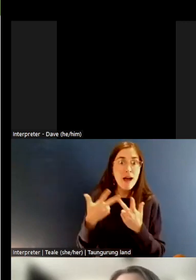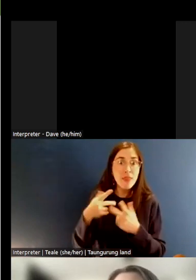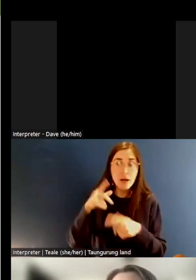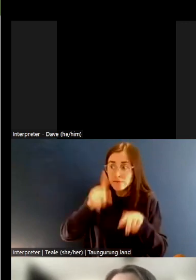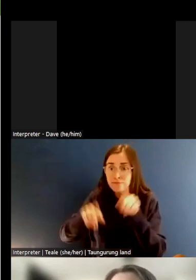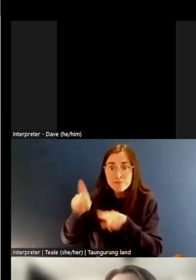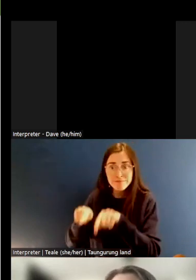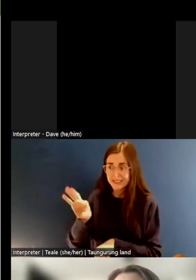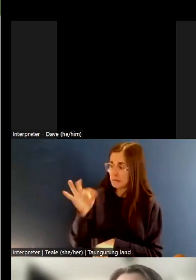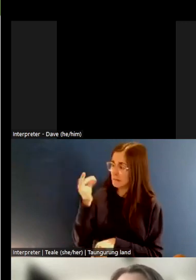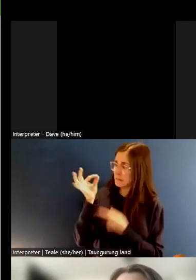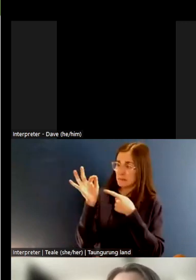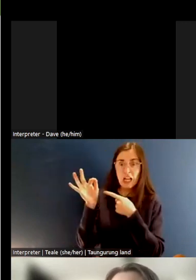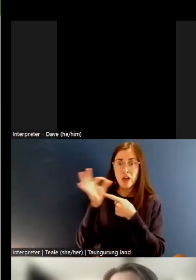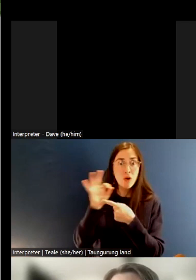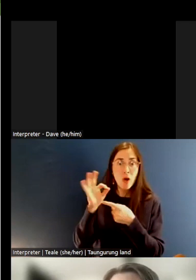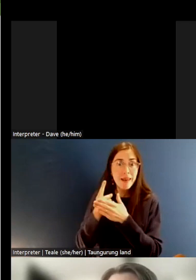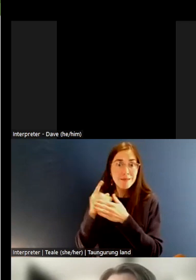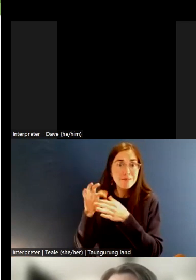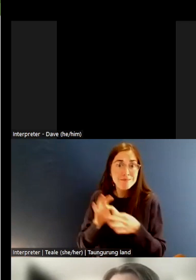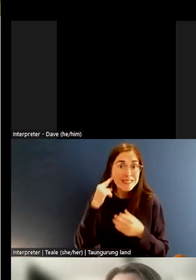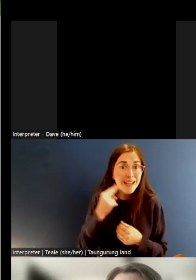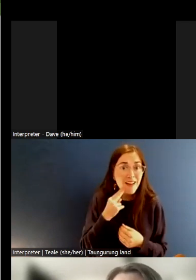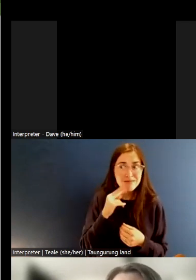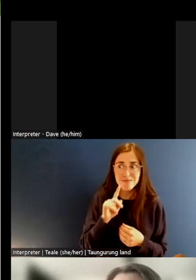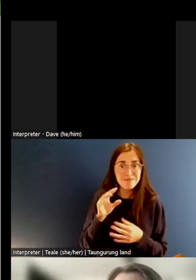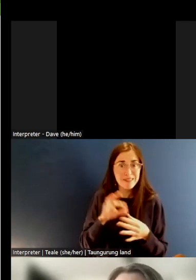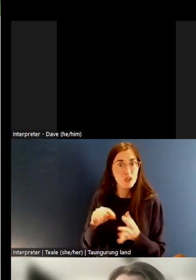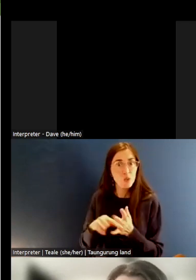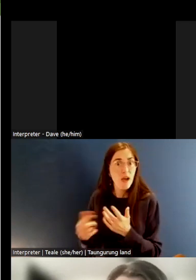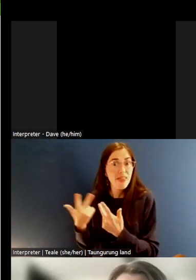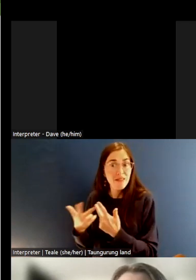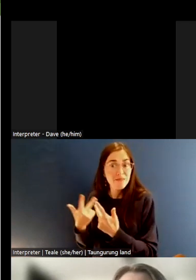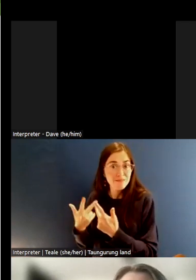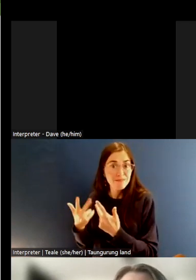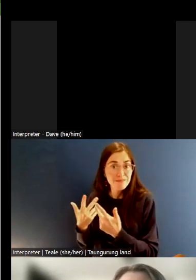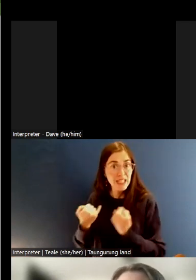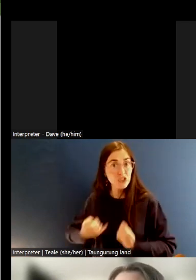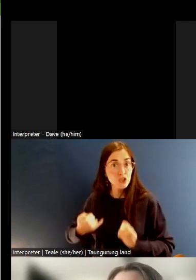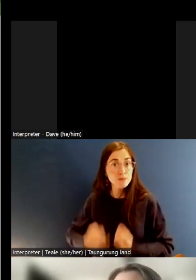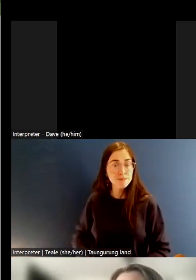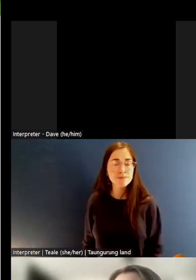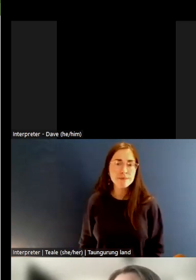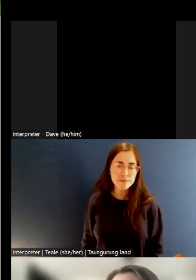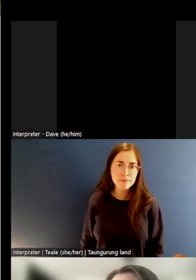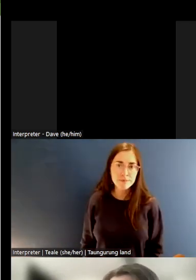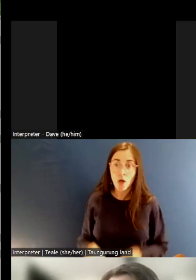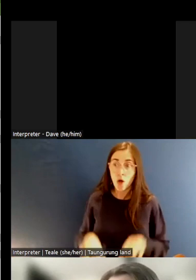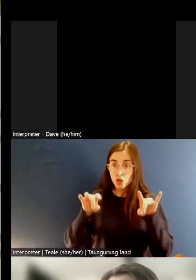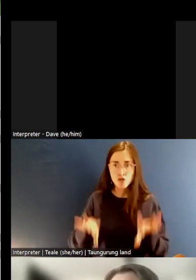that you weren't necessarily looking for. Now, in Australia, they're quite strict and so that all of that information is there,